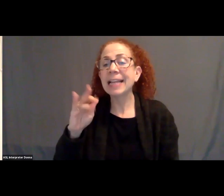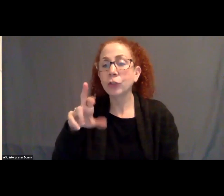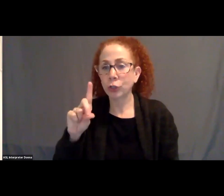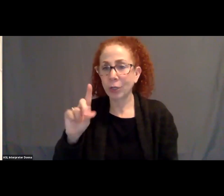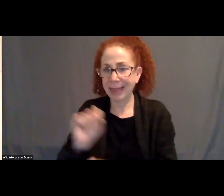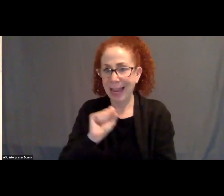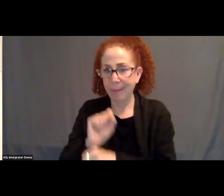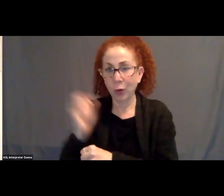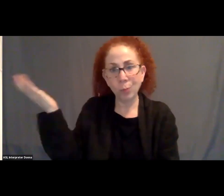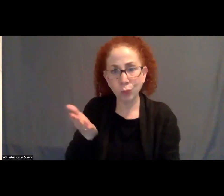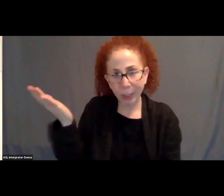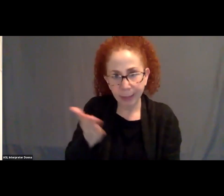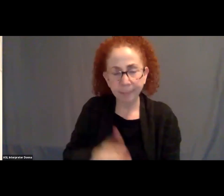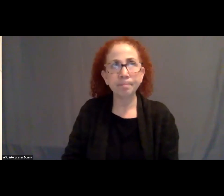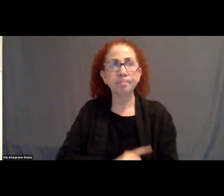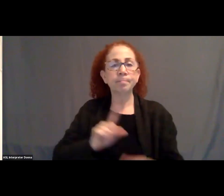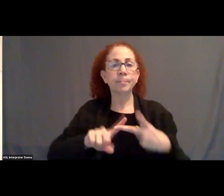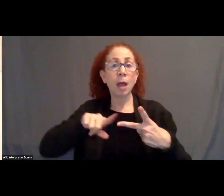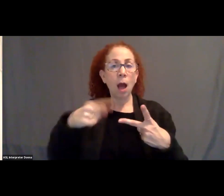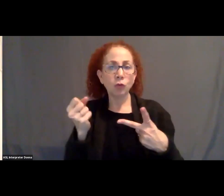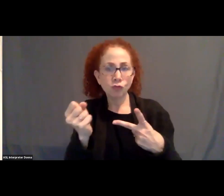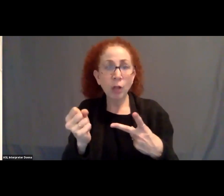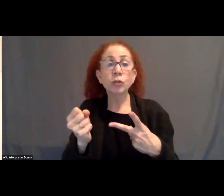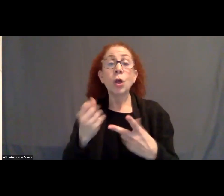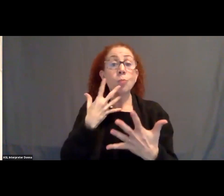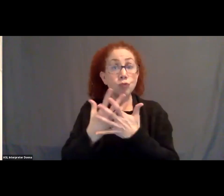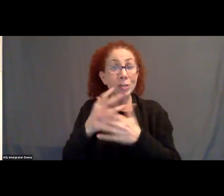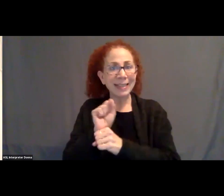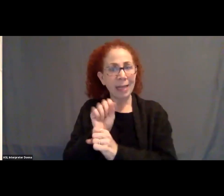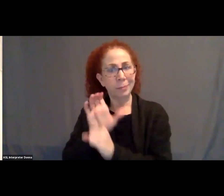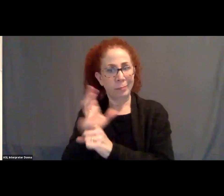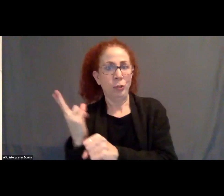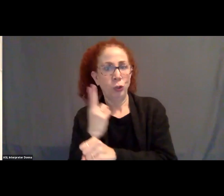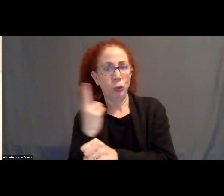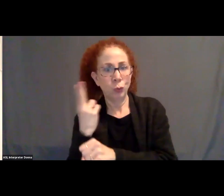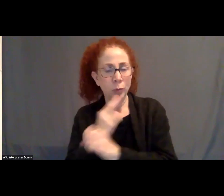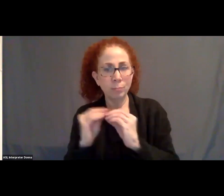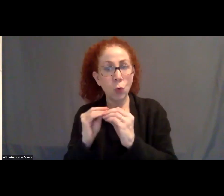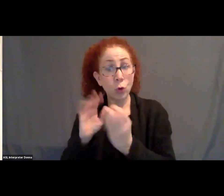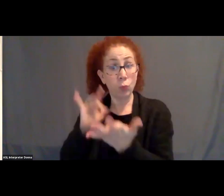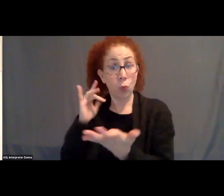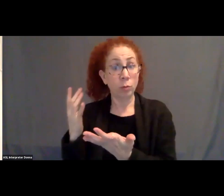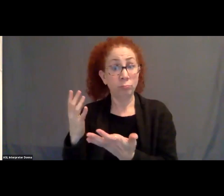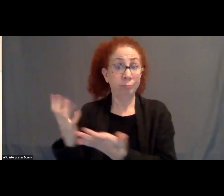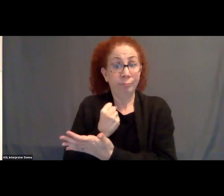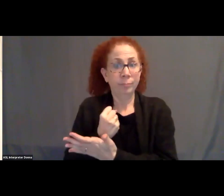Another, to intensify the use of prison labor populations who could be exploited in much the same way as slaves